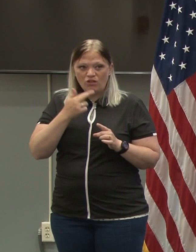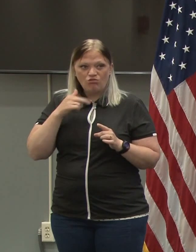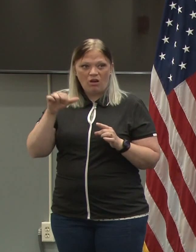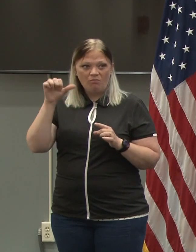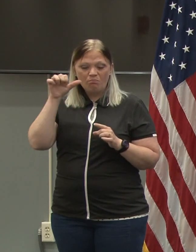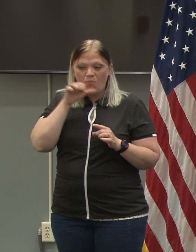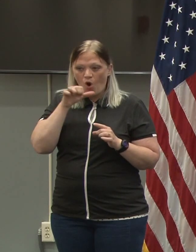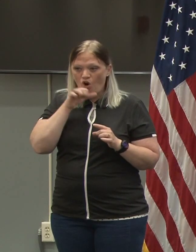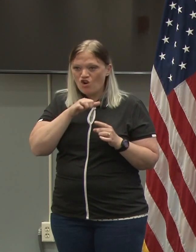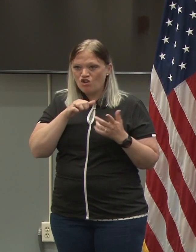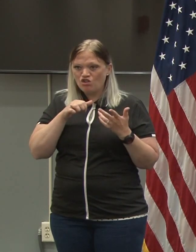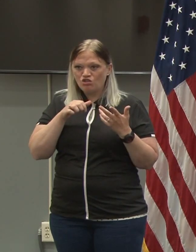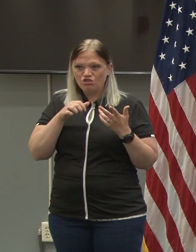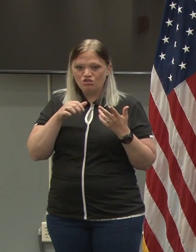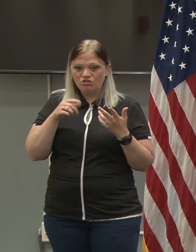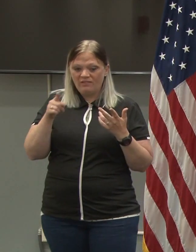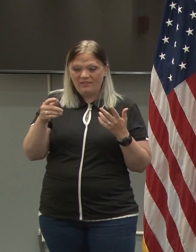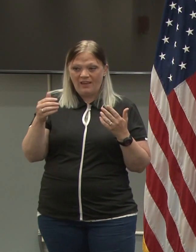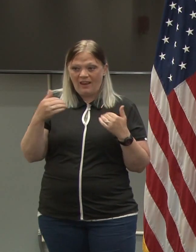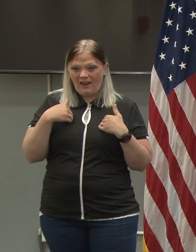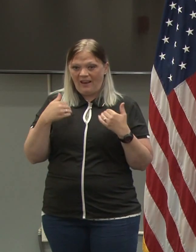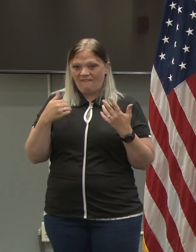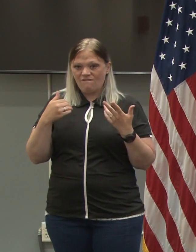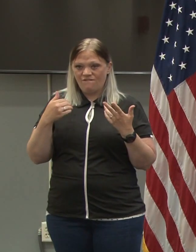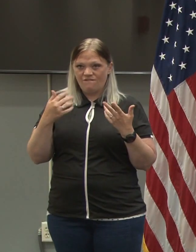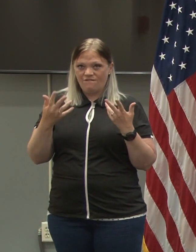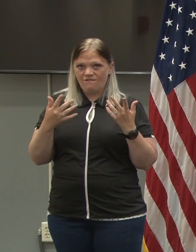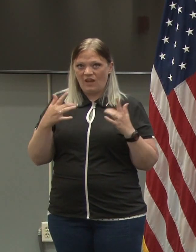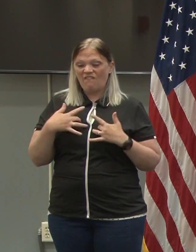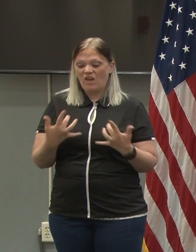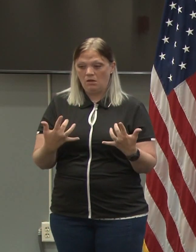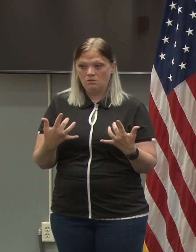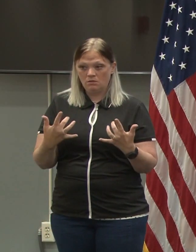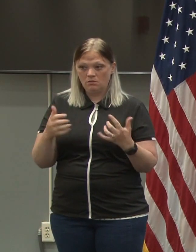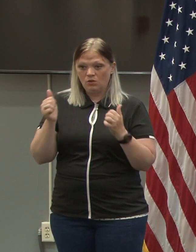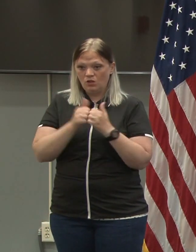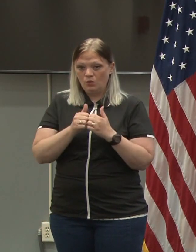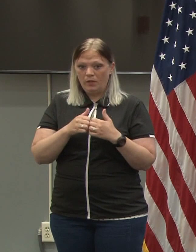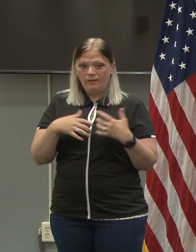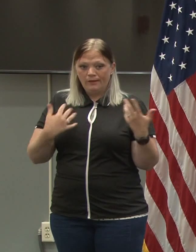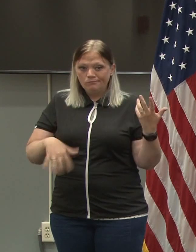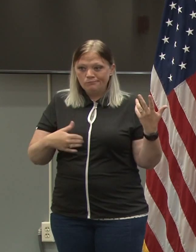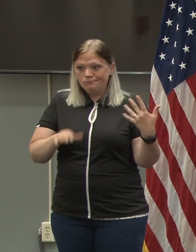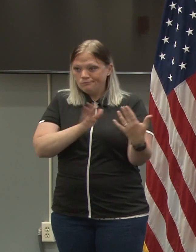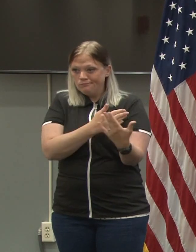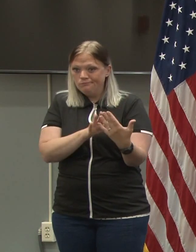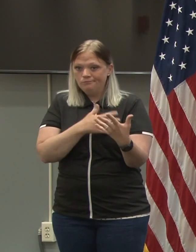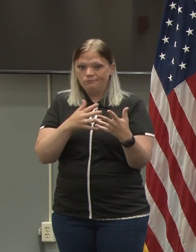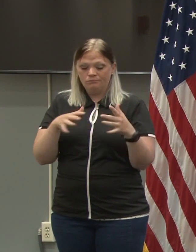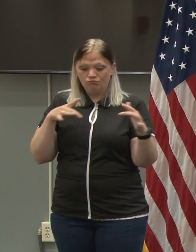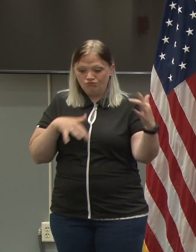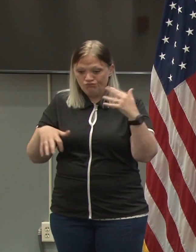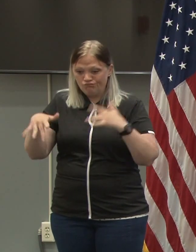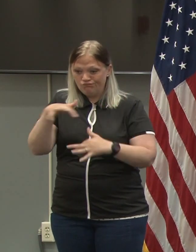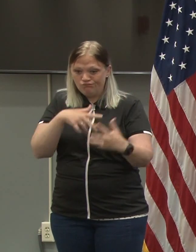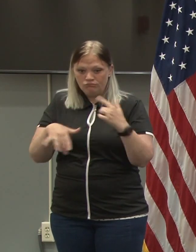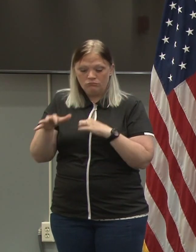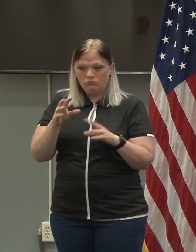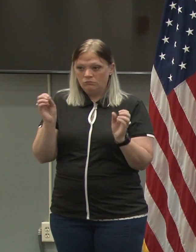THAT HAS AN EVENT WITH A BAND WHERE THAT HAS AN EVENT WITH A BAND WHERE THERE THAT HAS AN EVENT WITH A BAND WHERE THERE ARE THAT HAS AN EVENT WITH A BAND WHERE THERE ARE A THAT HAS AN EVENT WITH A BAND WHERE THERE ARE A LOT THAT HAS AN EVENT WITH A BAND WHERE THERE ARE A LOT OF WITH A BAND WHERE THERE ARE A LOT OF WITH A BAND WHERE THERE ARE A LOT OF PEOPLE WITH A BAND WHERE THERE ARE A LOT OF PEOPLE SOCIAL THERE ARE A LOT OF PEOPLE SOCIAL THERE ARE A LOT OF PEOPLE SOCIAL DISTANCING THERE ARE A LOT OF PEOPLE SOCIAL DISTANCING NOT PEOPLE SOCIAL DISTANCING NOT PEOPLE SOCIAL DISTANCING NOT WEARING PEOPLE SOCIAL DISTANCING NOT WEARING MASKS PEOPLE SOCIAL DISTANCING NOT WEARING MASKS AND DISTANCING NOT WEARING MASKS AND WEARING MASKS AND WE WE FIND WE FIND OUT WE FIND OUT ABOUT